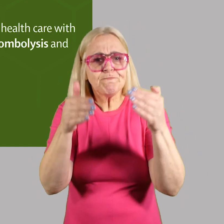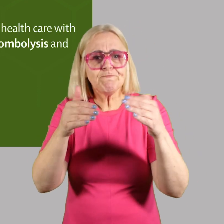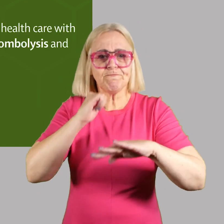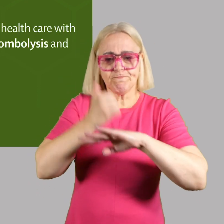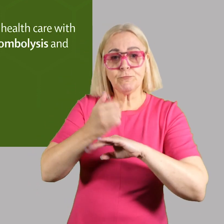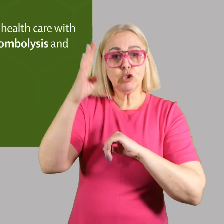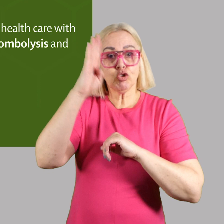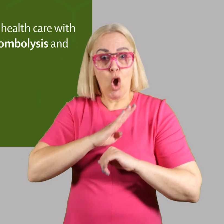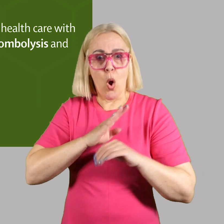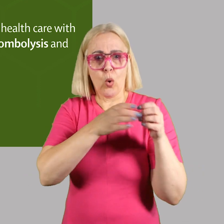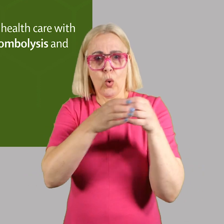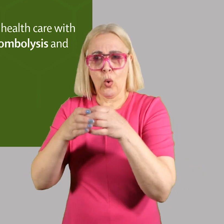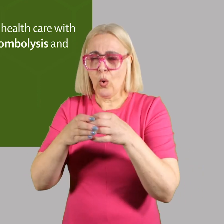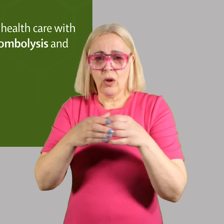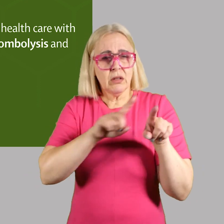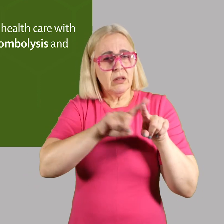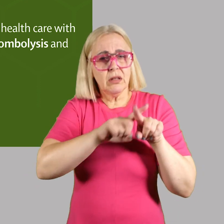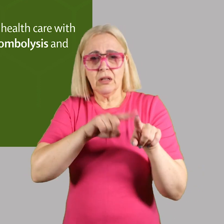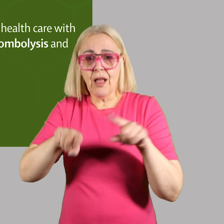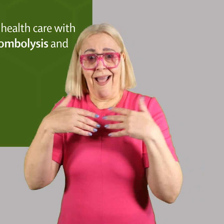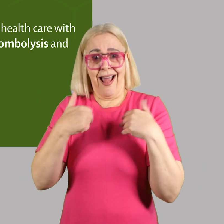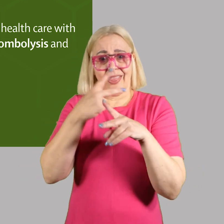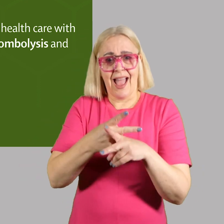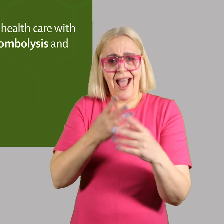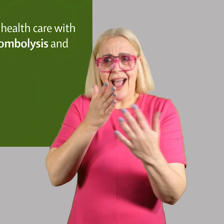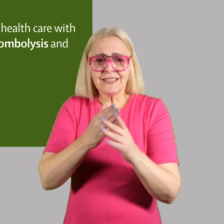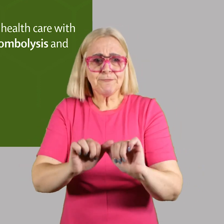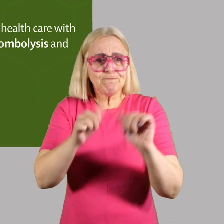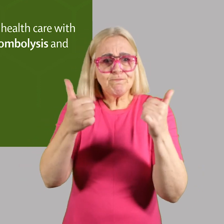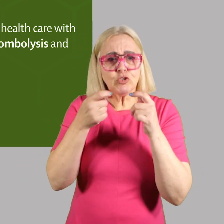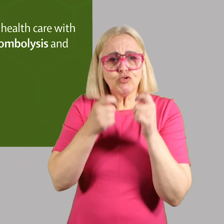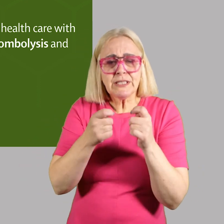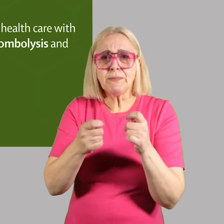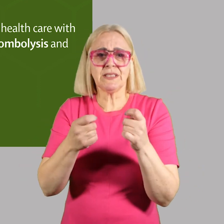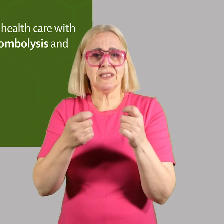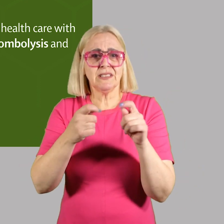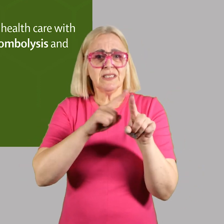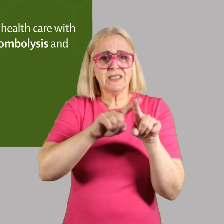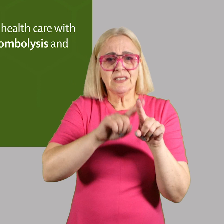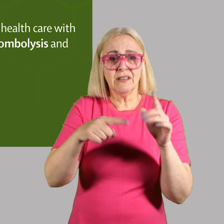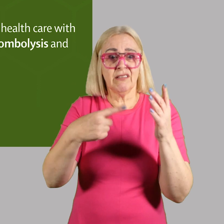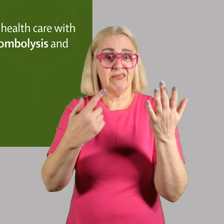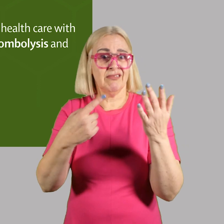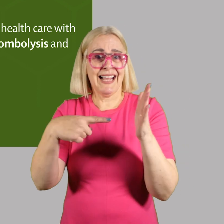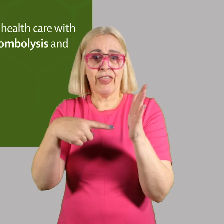establishing stroke units at all levels of health care with access to acute treatments like